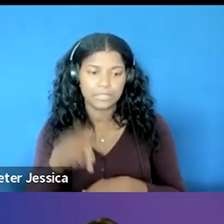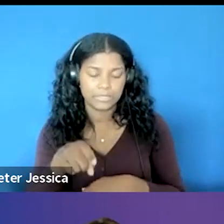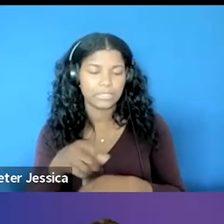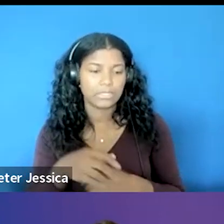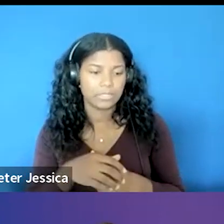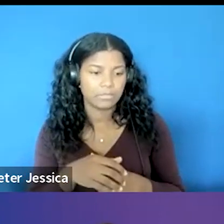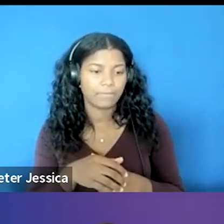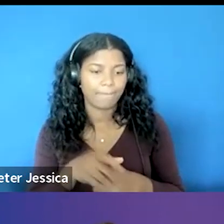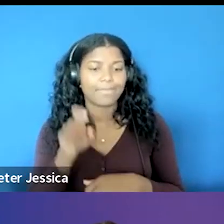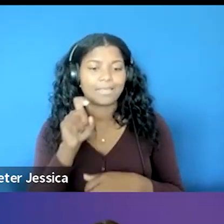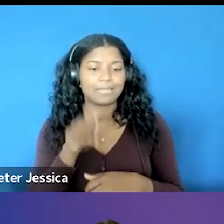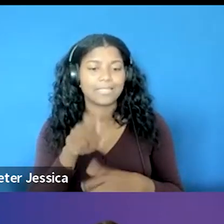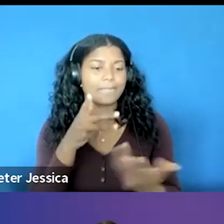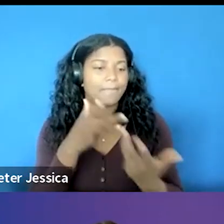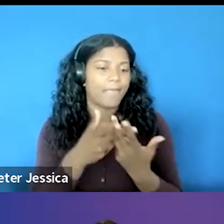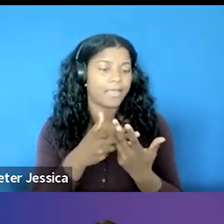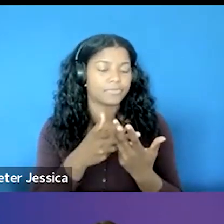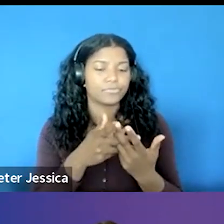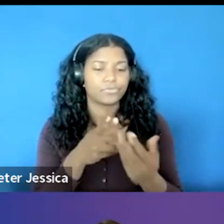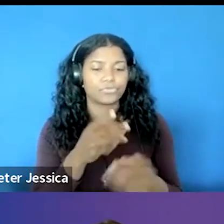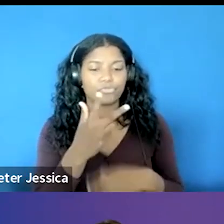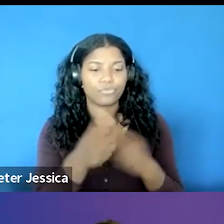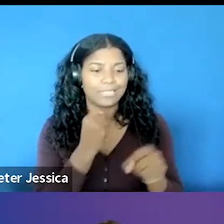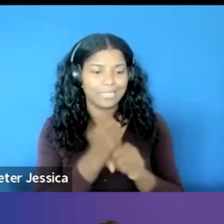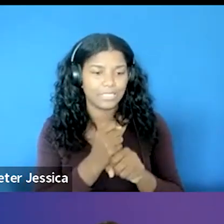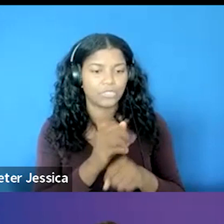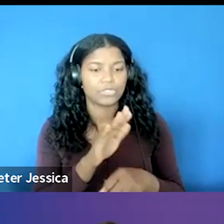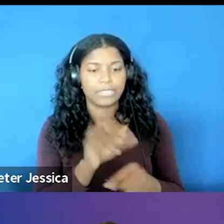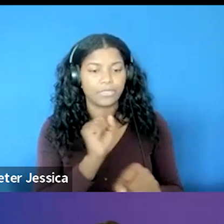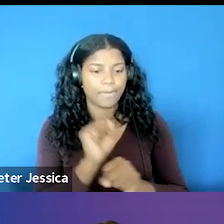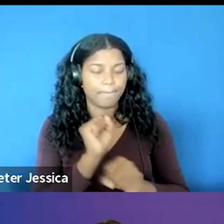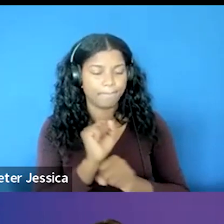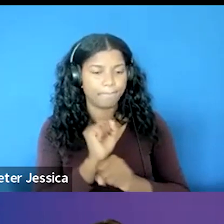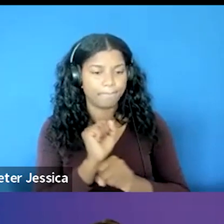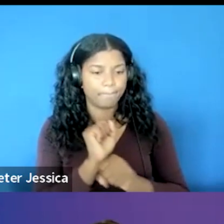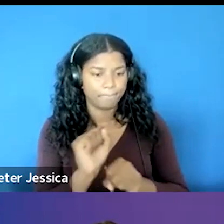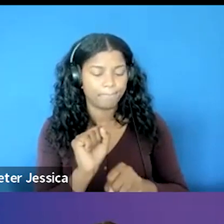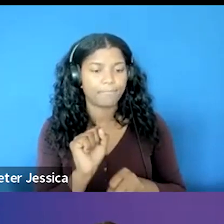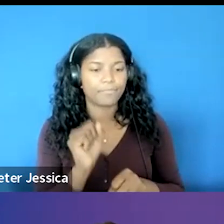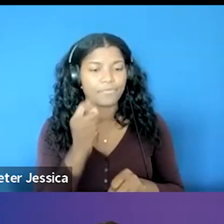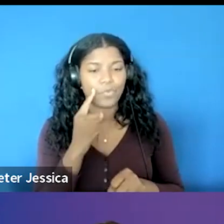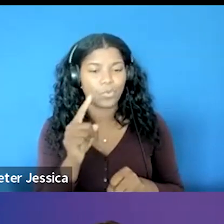within three years of their tenure track appointment at an eligible institution.